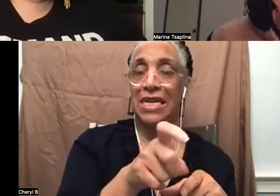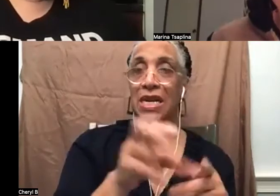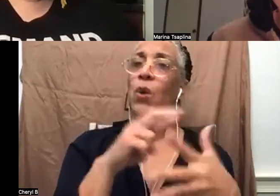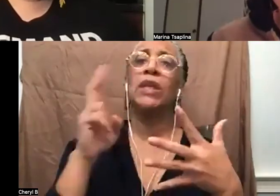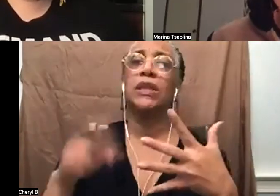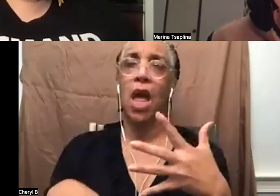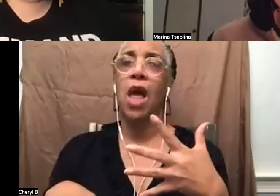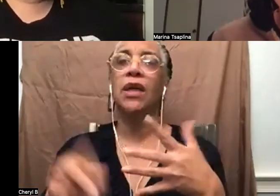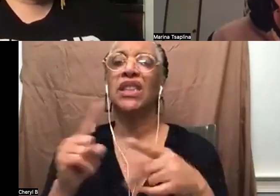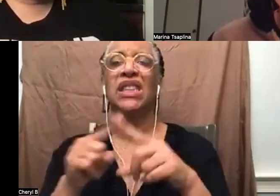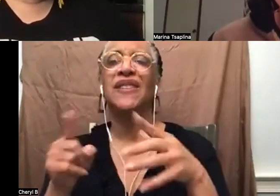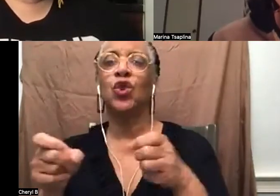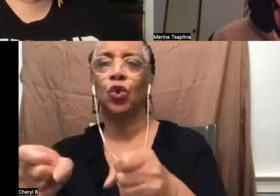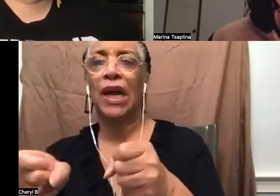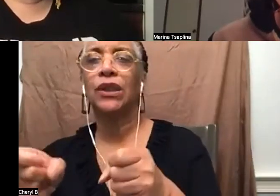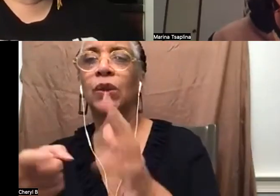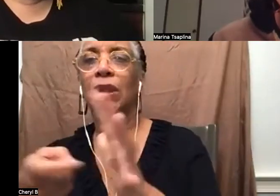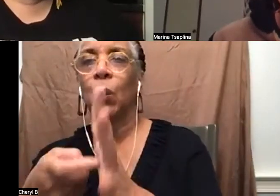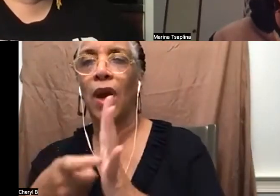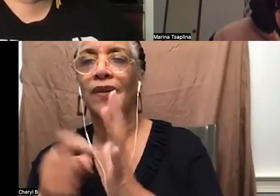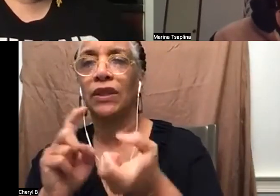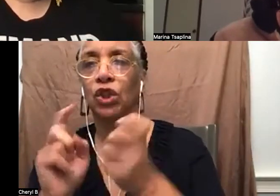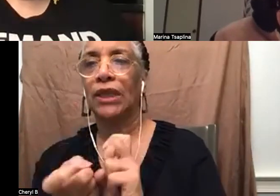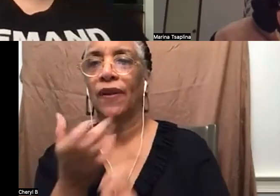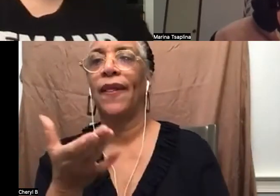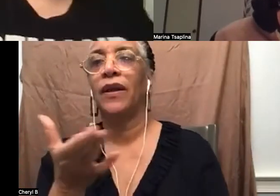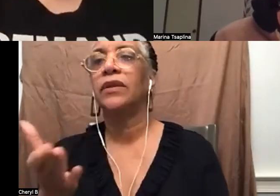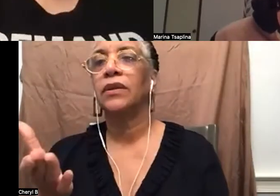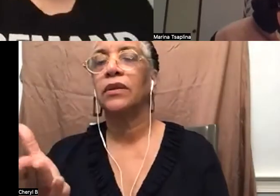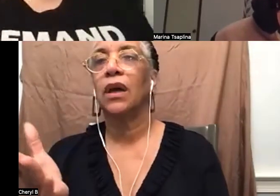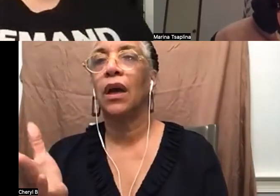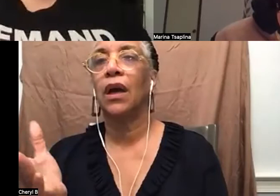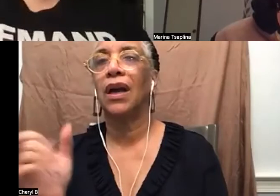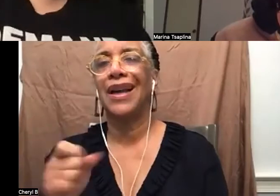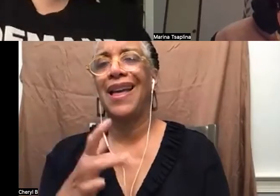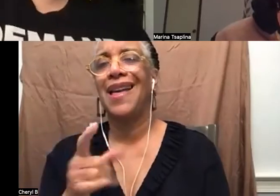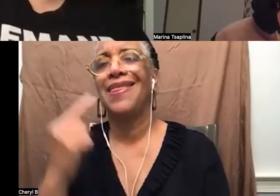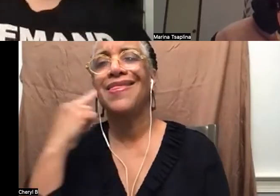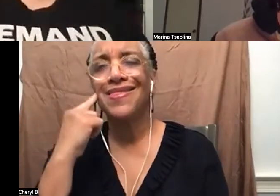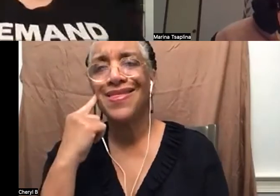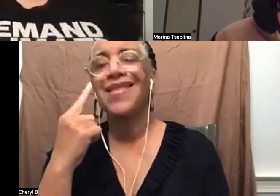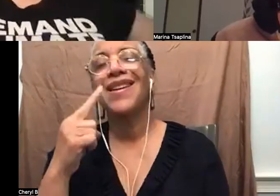different strategies required for changing things. I think Indigenous people should be the ones taking the